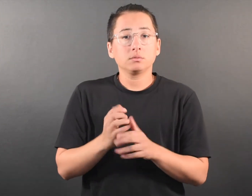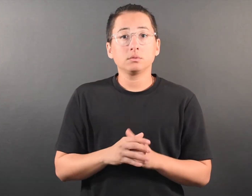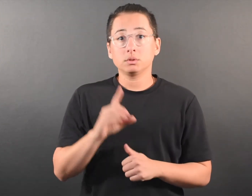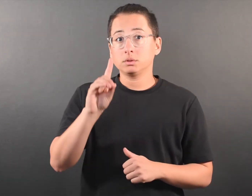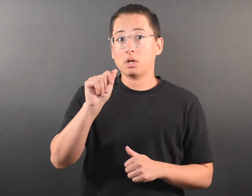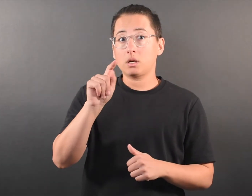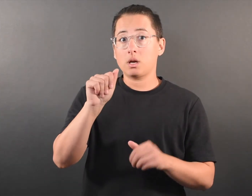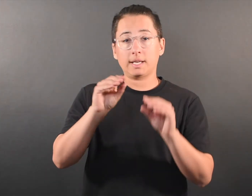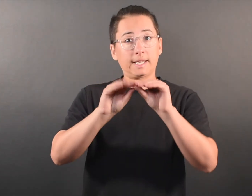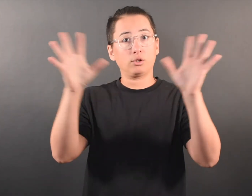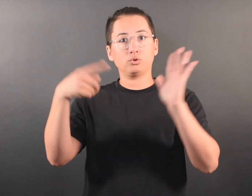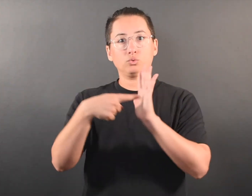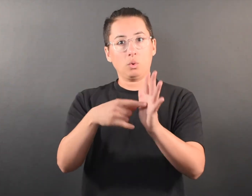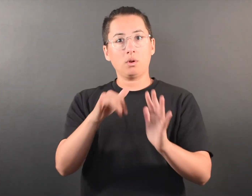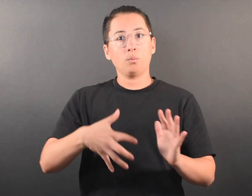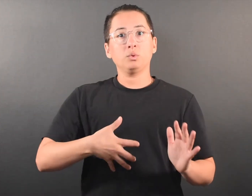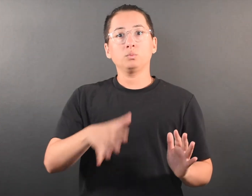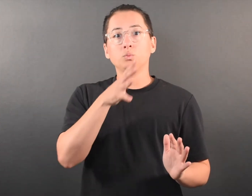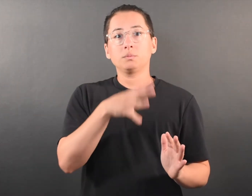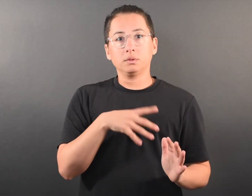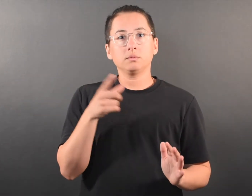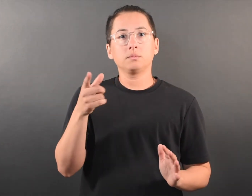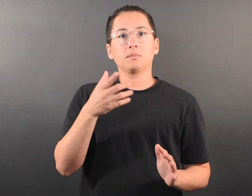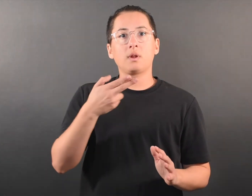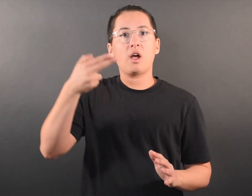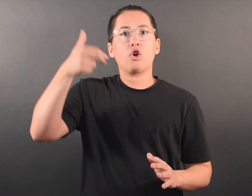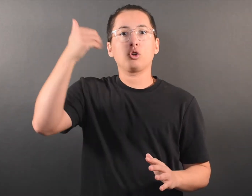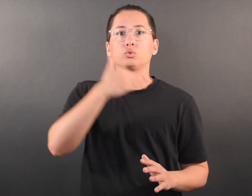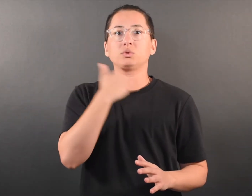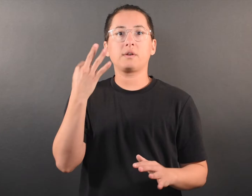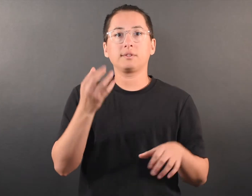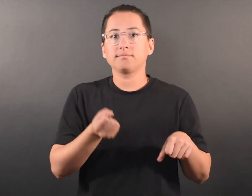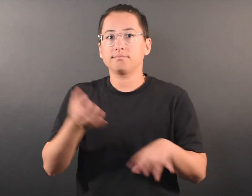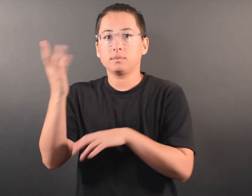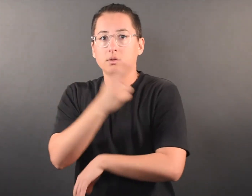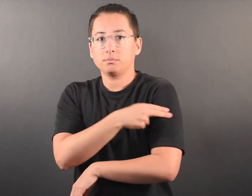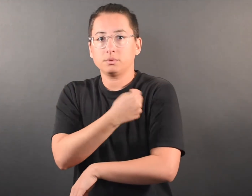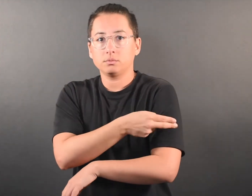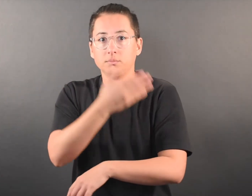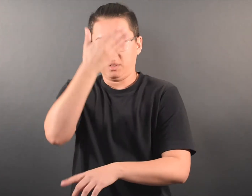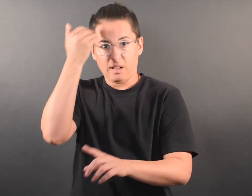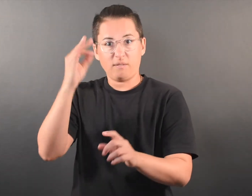While data clearly indicate pregnant women are at higher risk of hospitalization